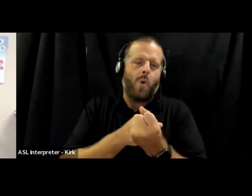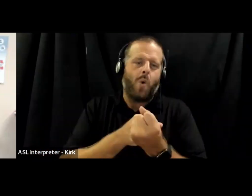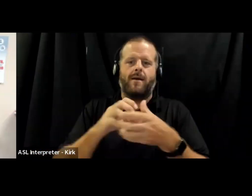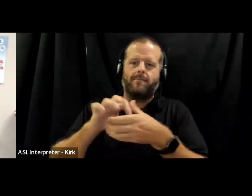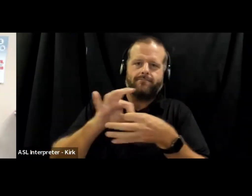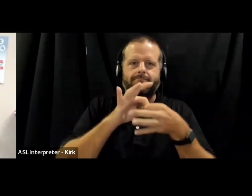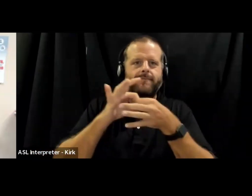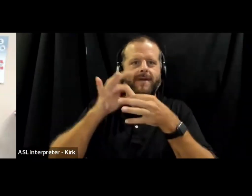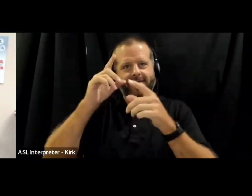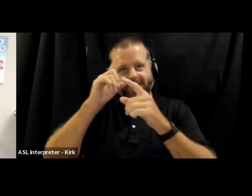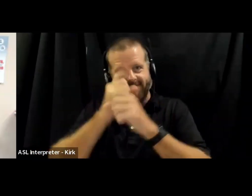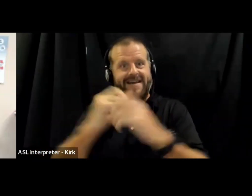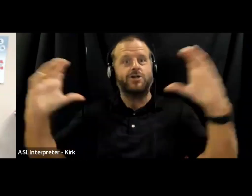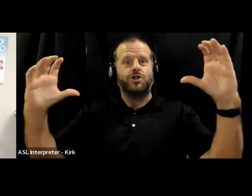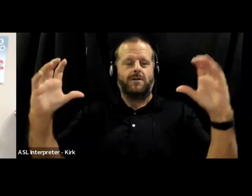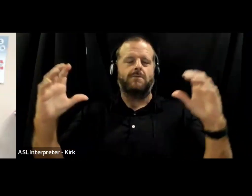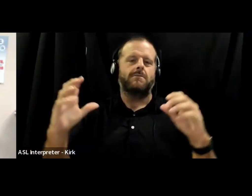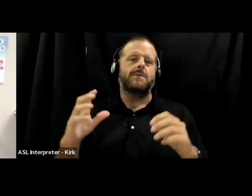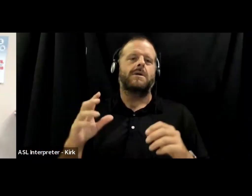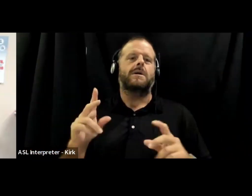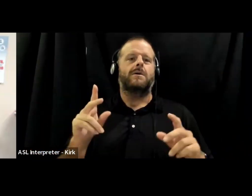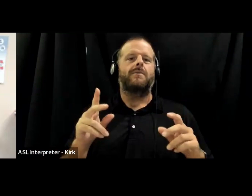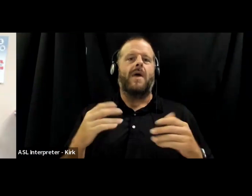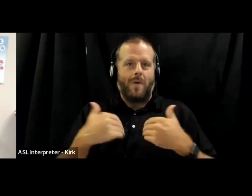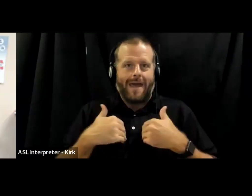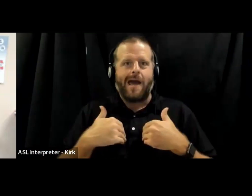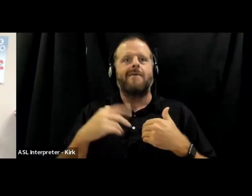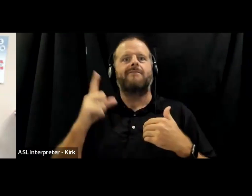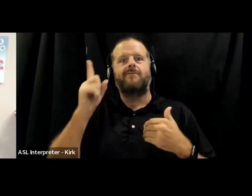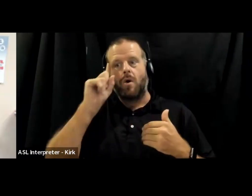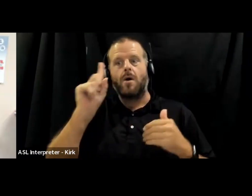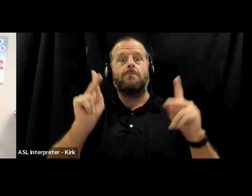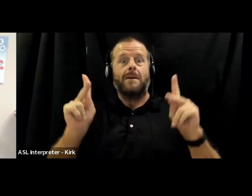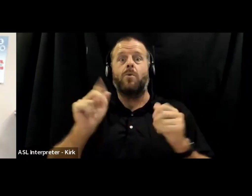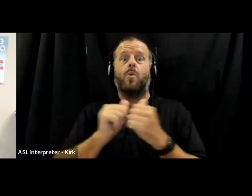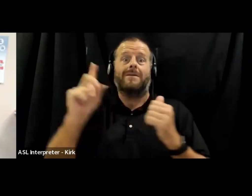that people with disabilities can live, work and thrive in their community of choice.